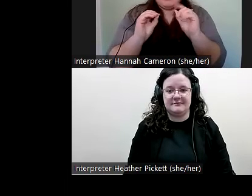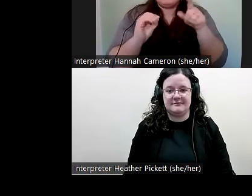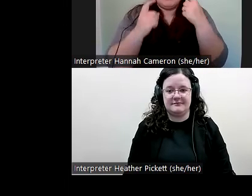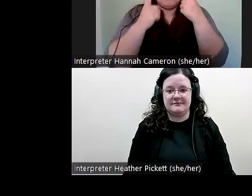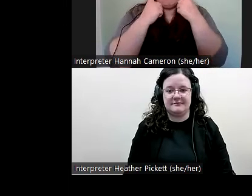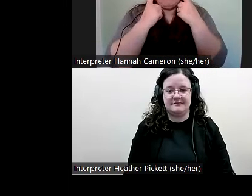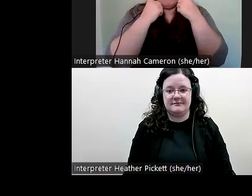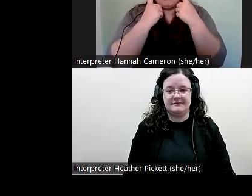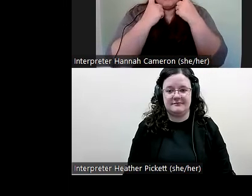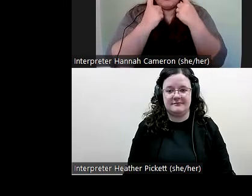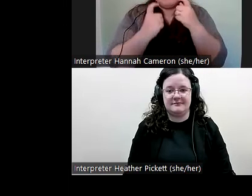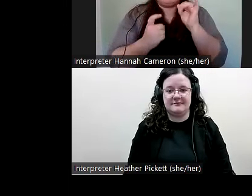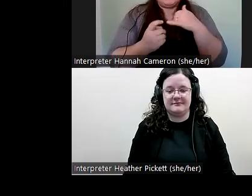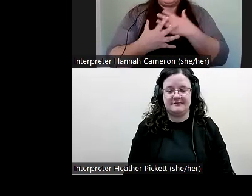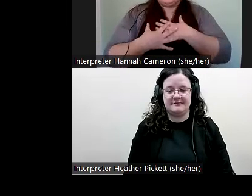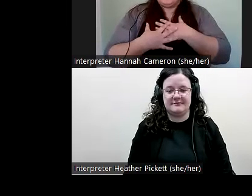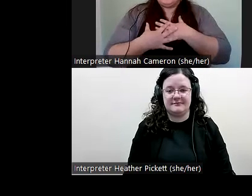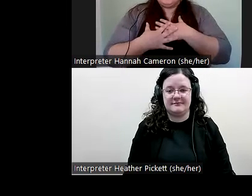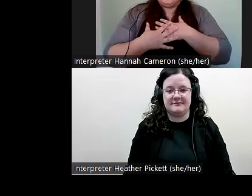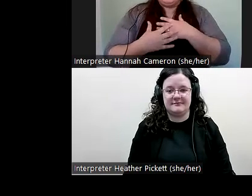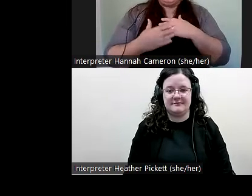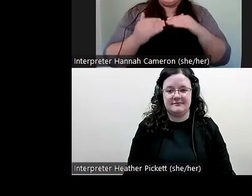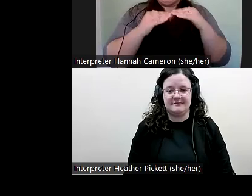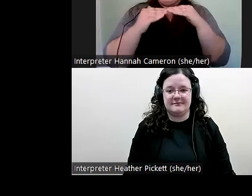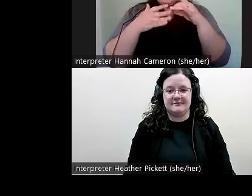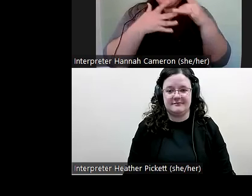thing that those kind of peer-led support groups do is they let someone know that they got through